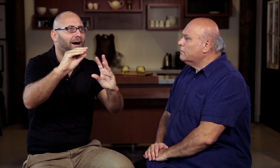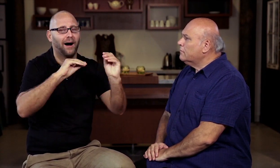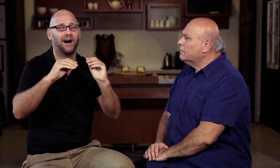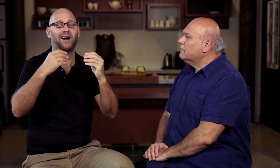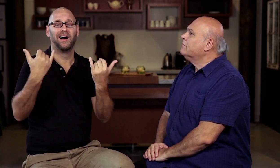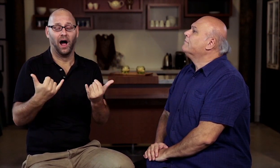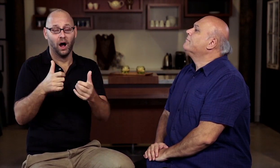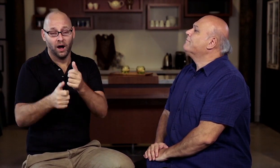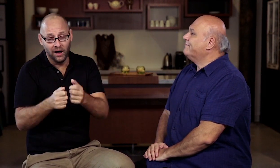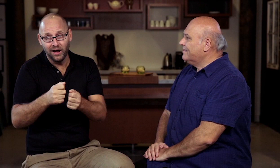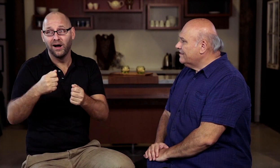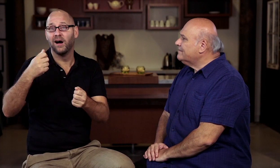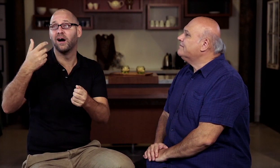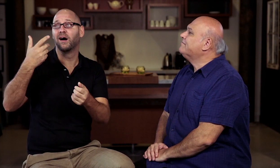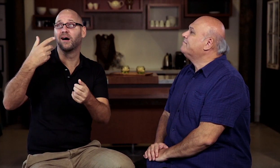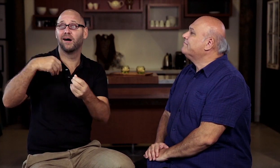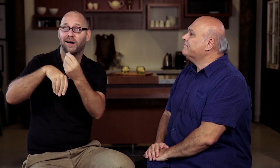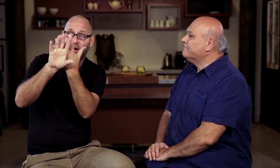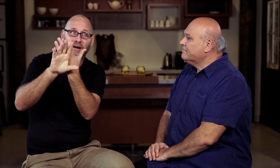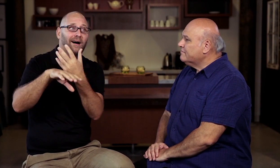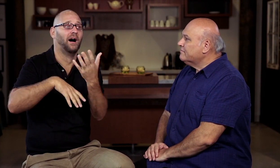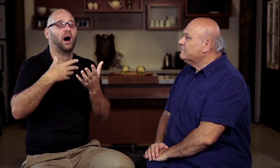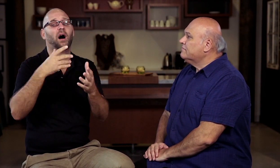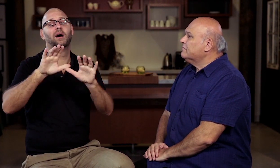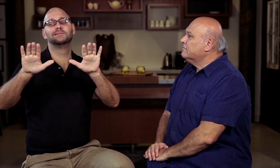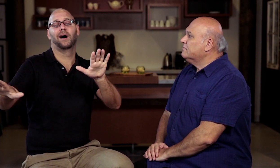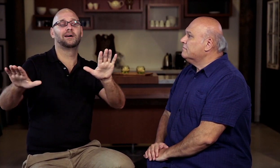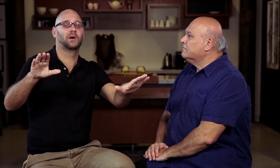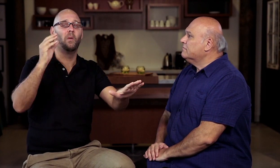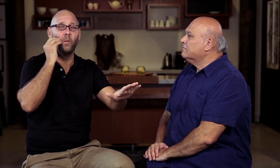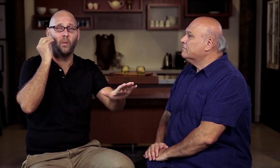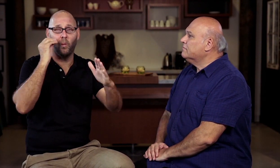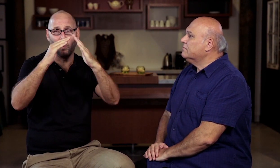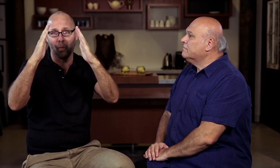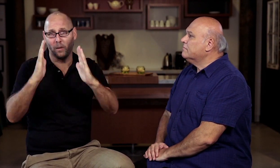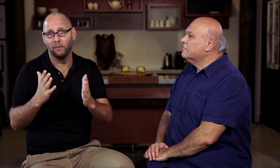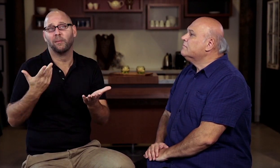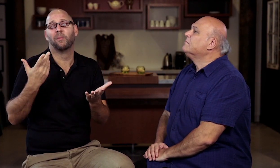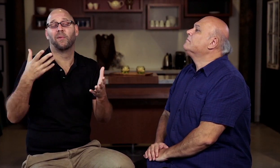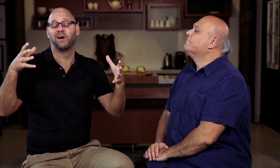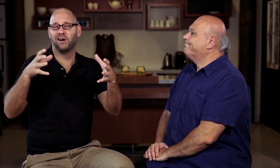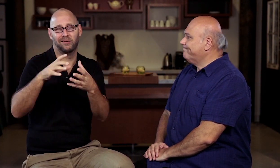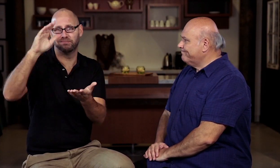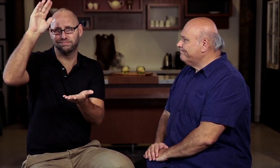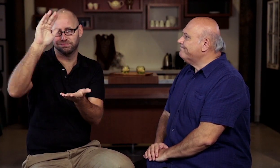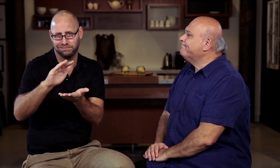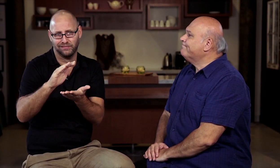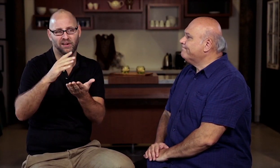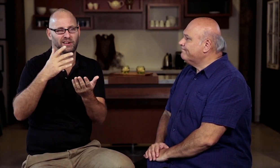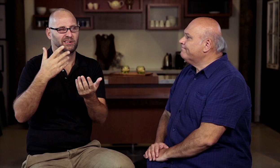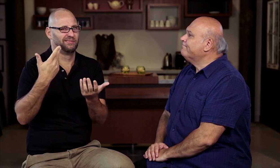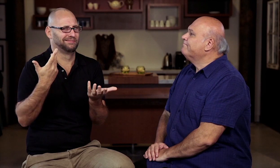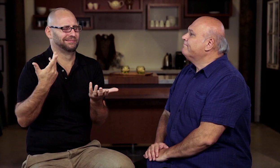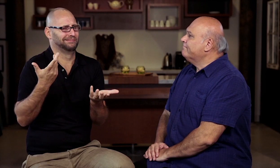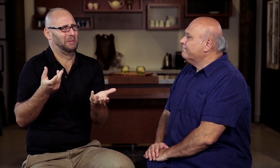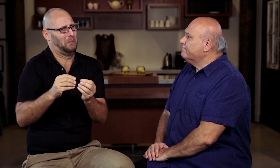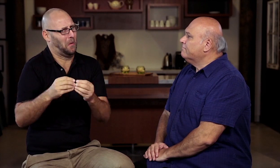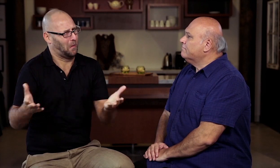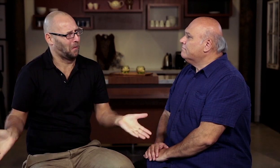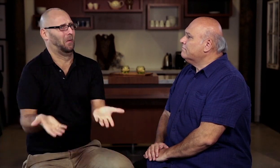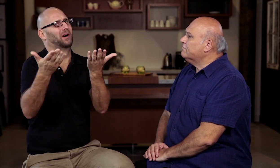to talk and share, now with mobile phones and videophones, we all start to stay in our homes instead